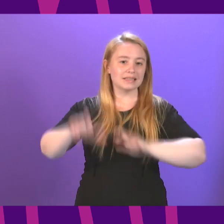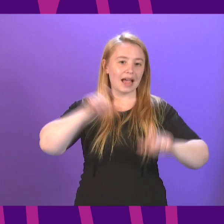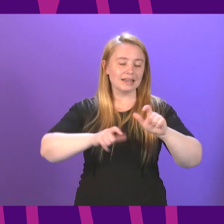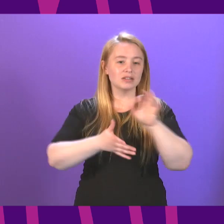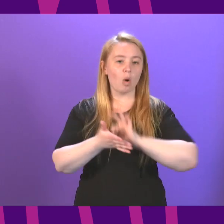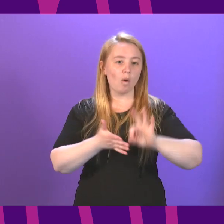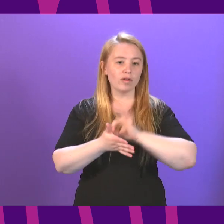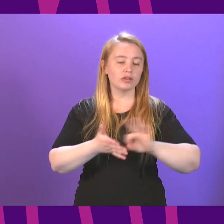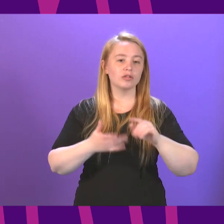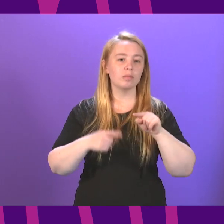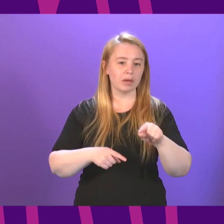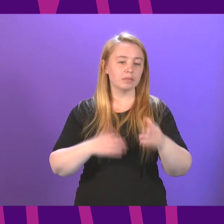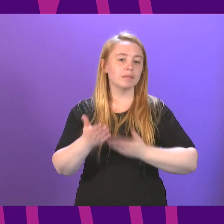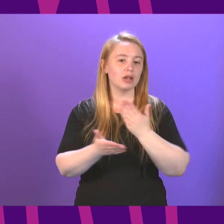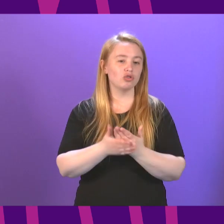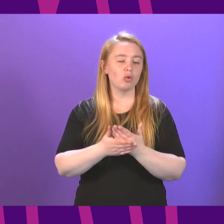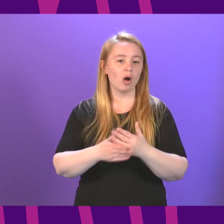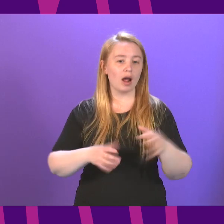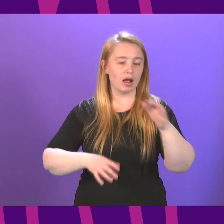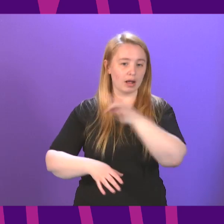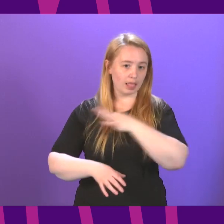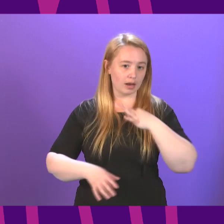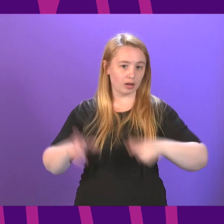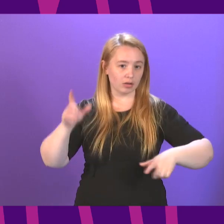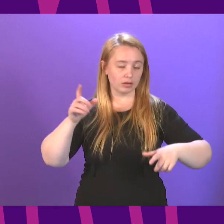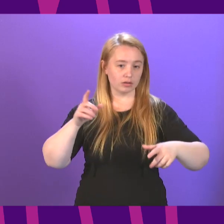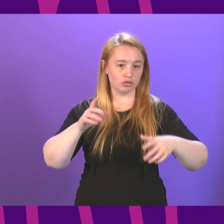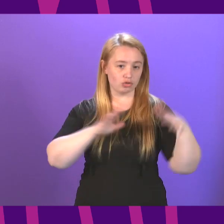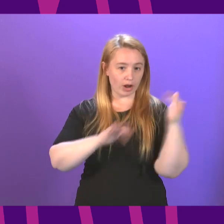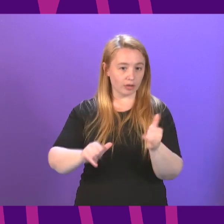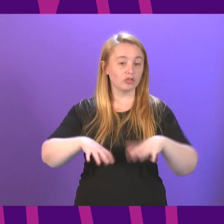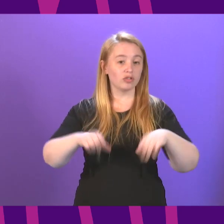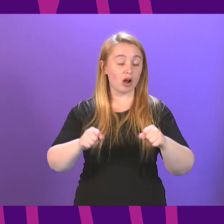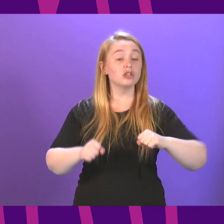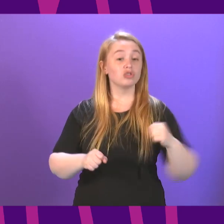that they restart. Scotland has a very good record on recruitment to such trials, and to